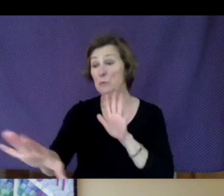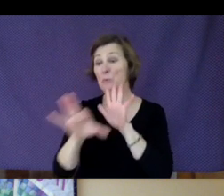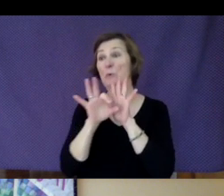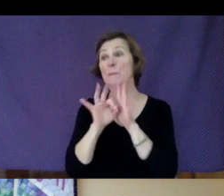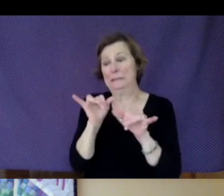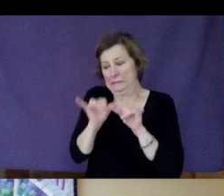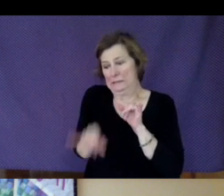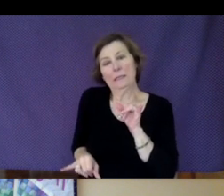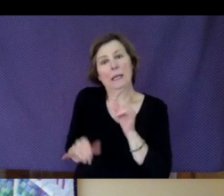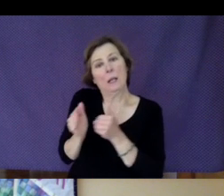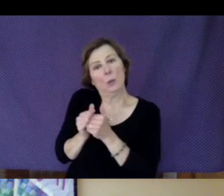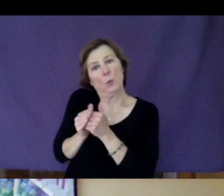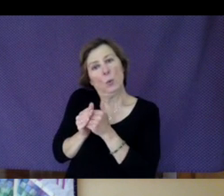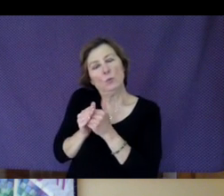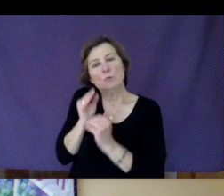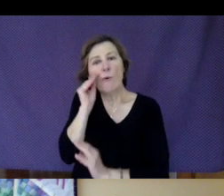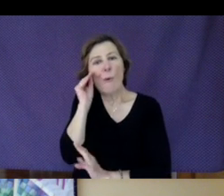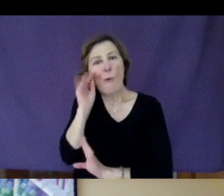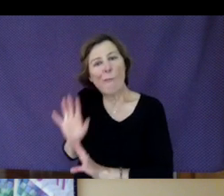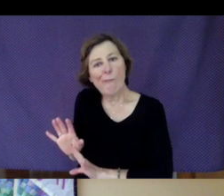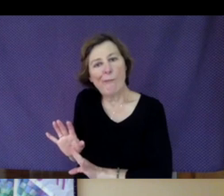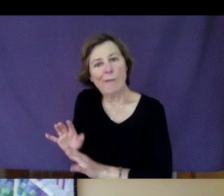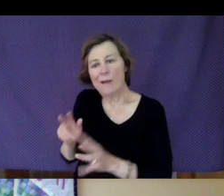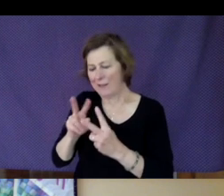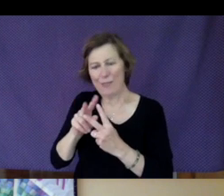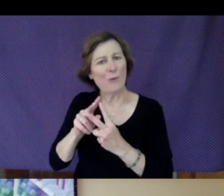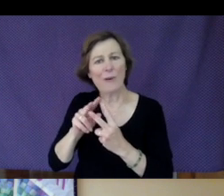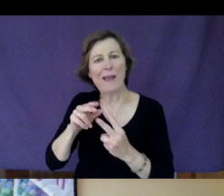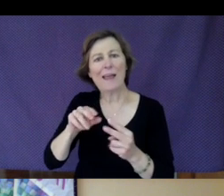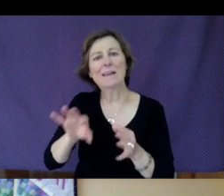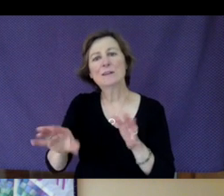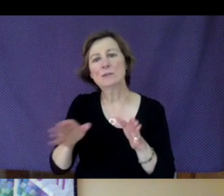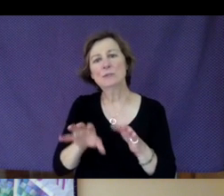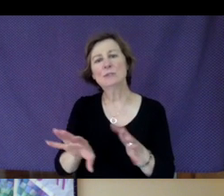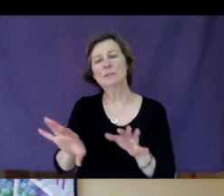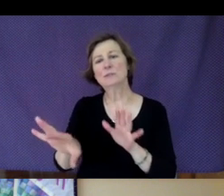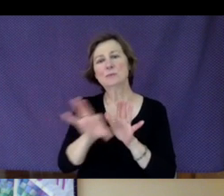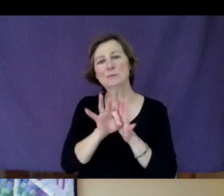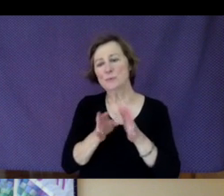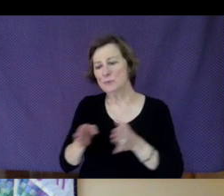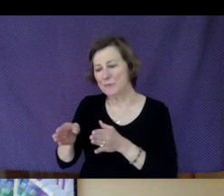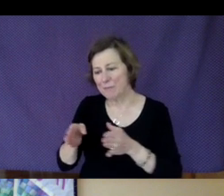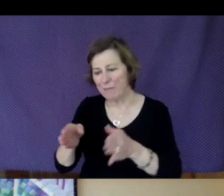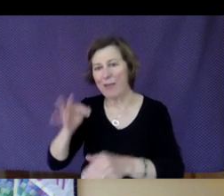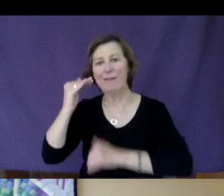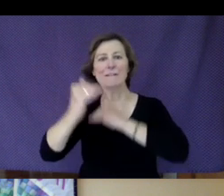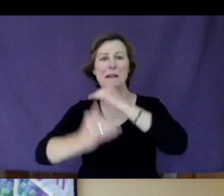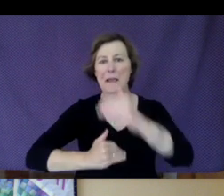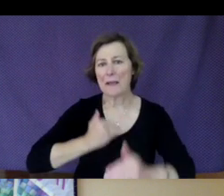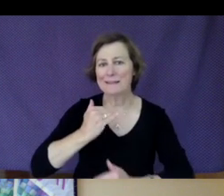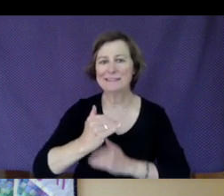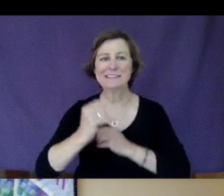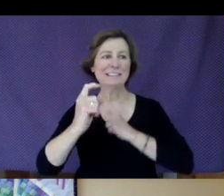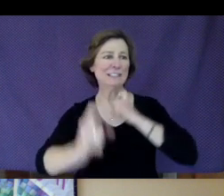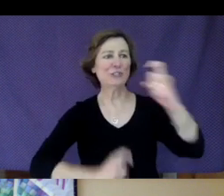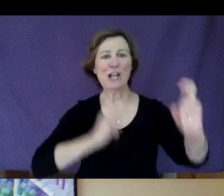Either way. I hope you choose a path of kindness generosity gratitude and love